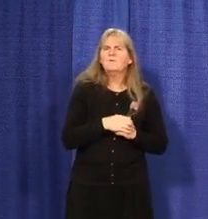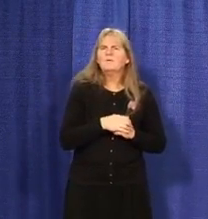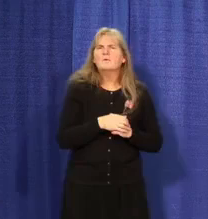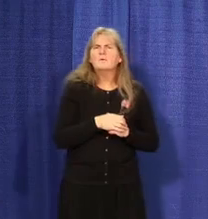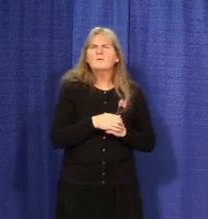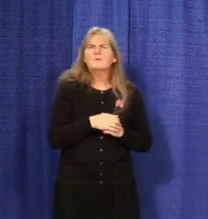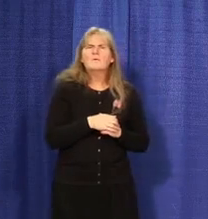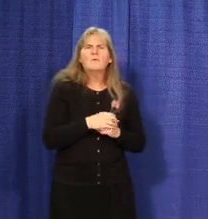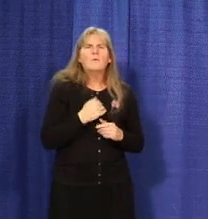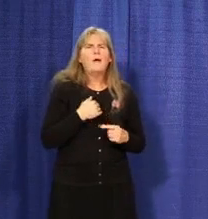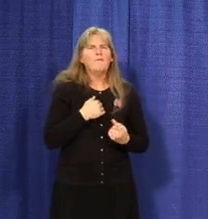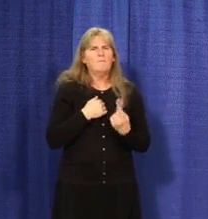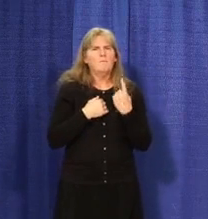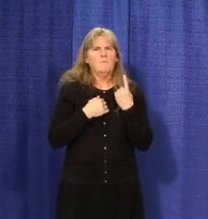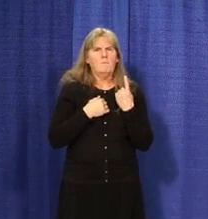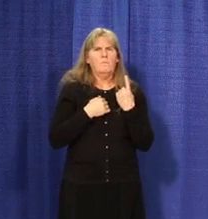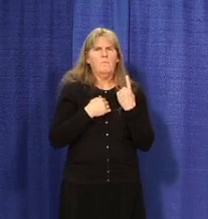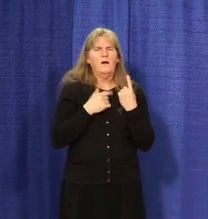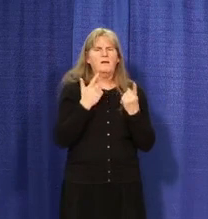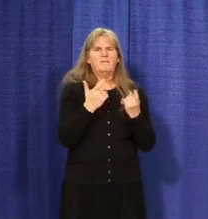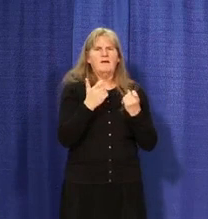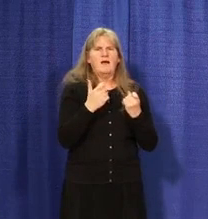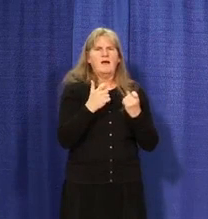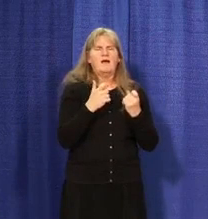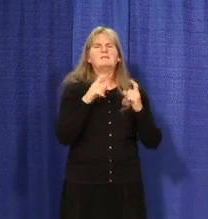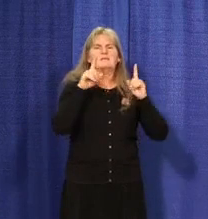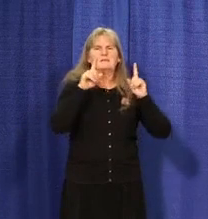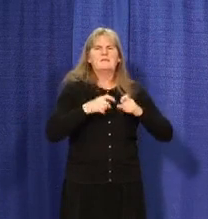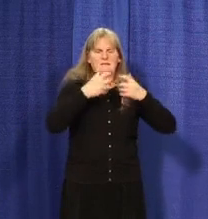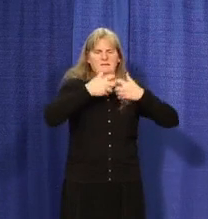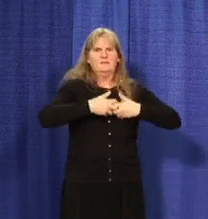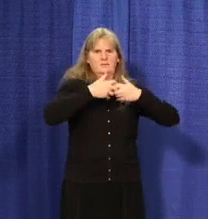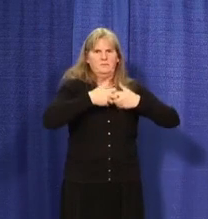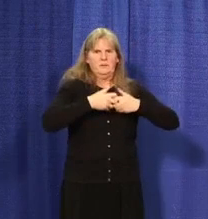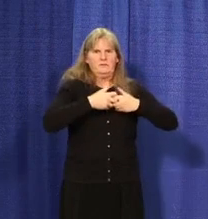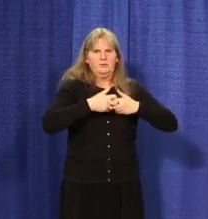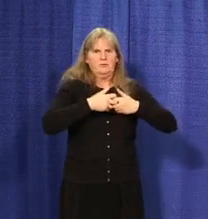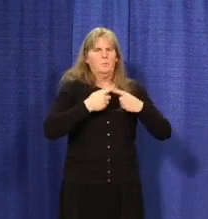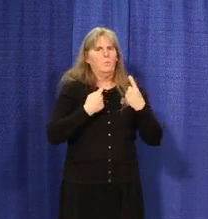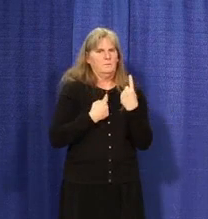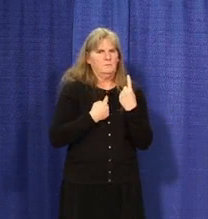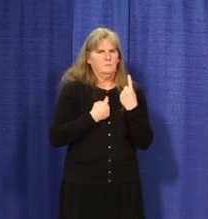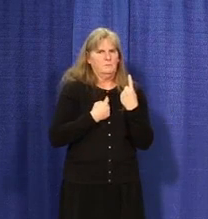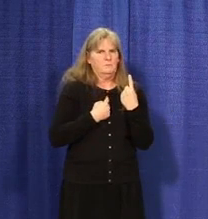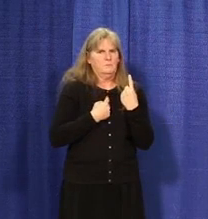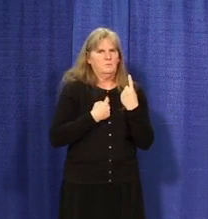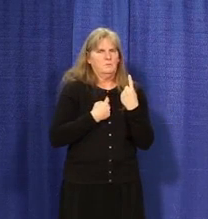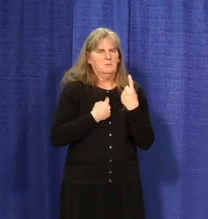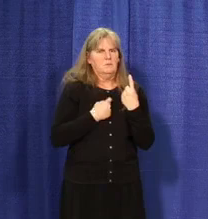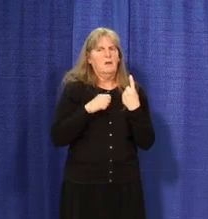We only have one rapid testing machine currently online. The rest are in the process of